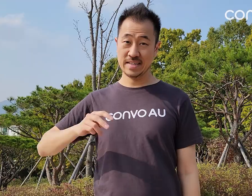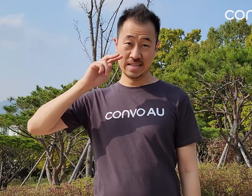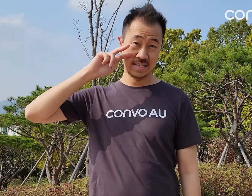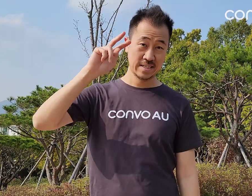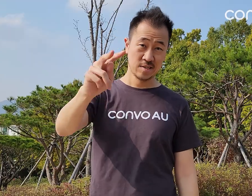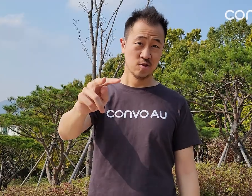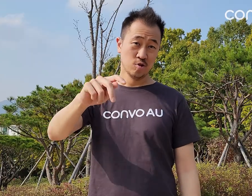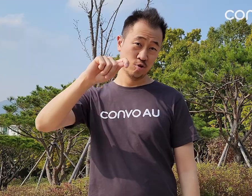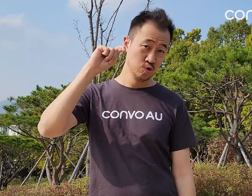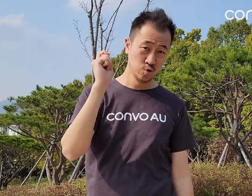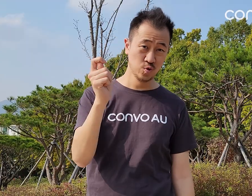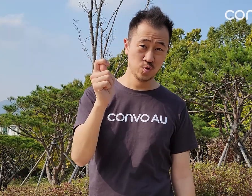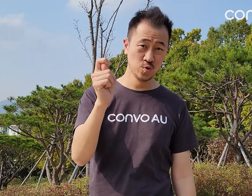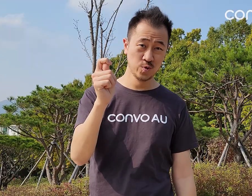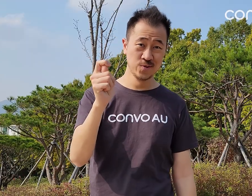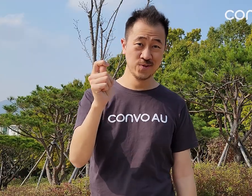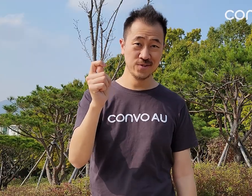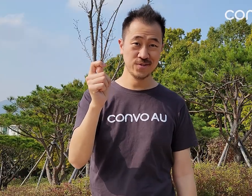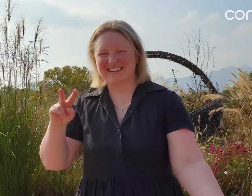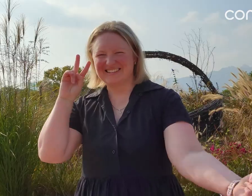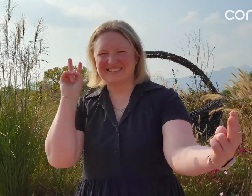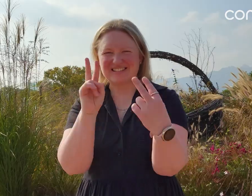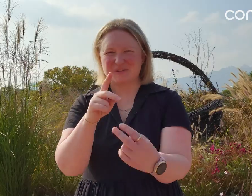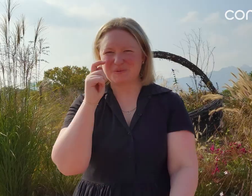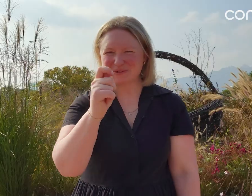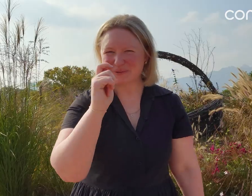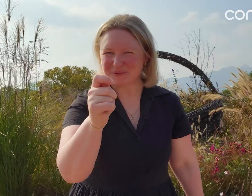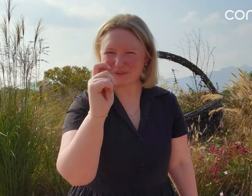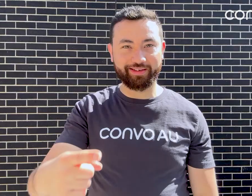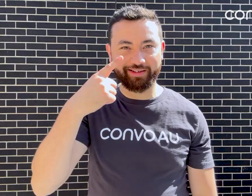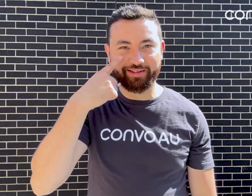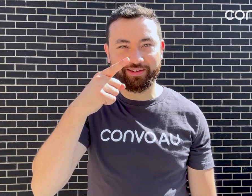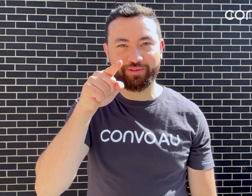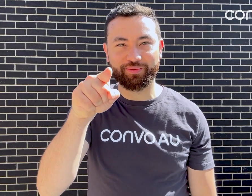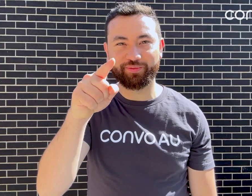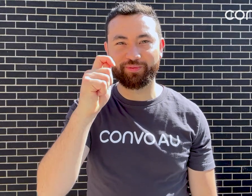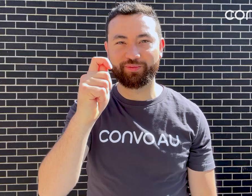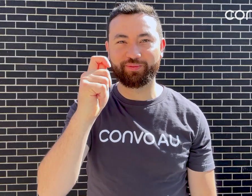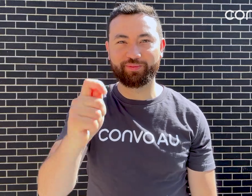See you soon!